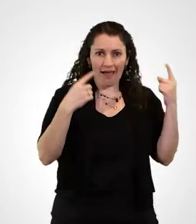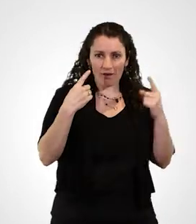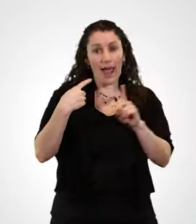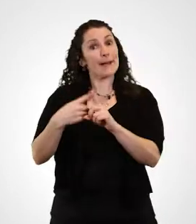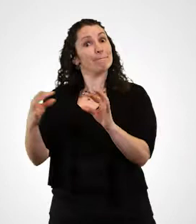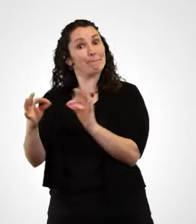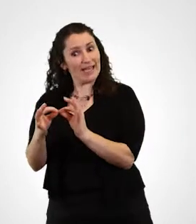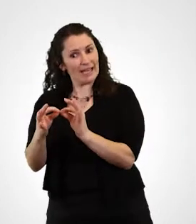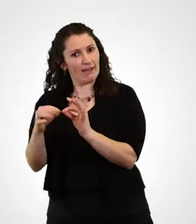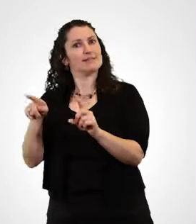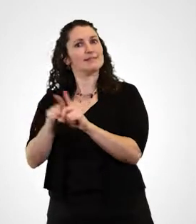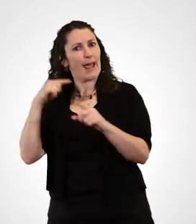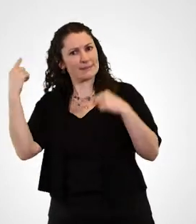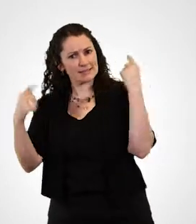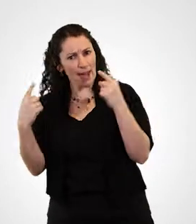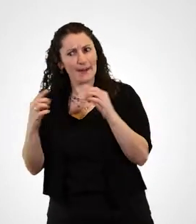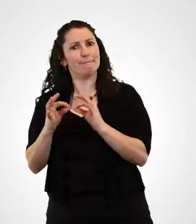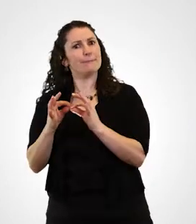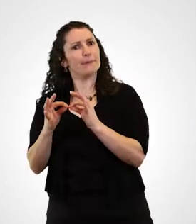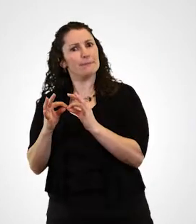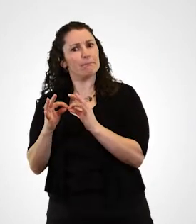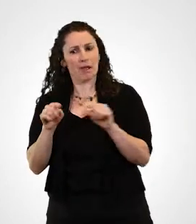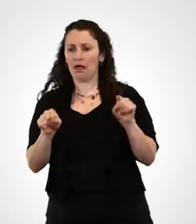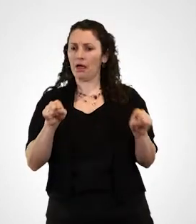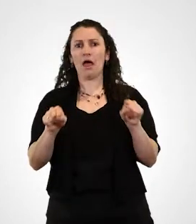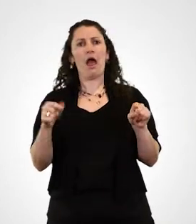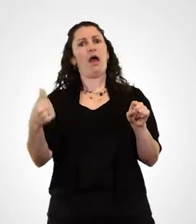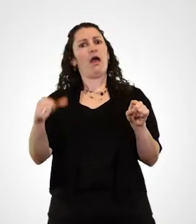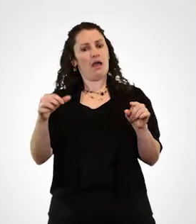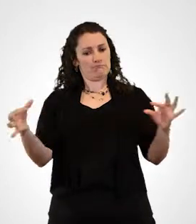and the letter "B" making the sound "b", "b", "b" just the same as the boat.